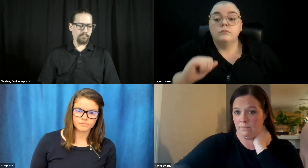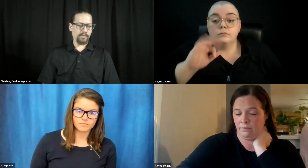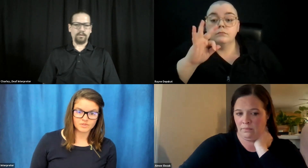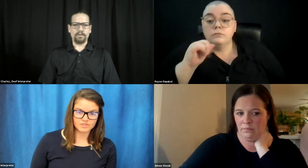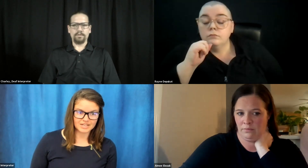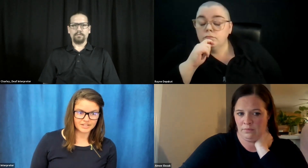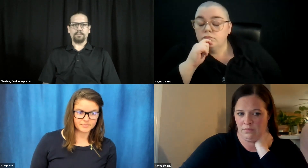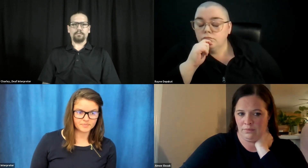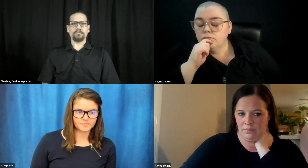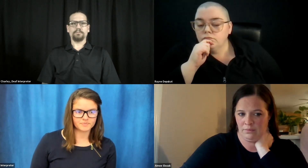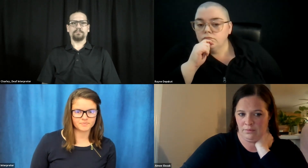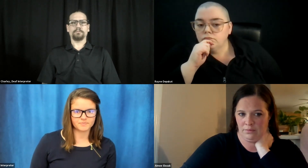Back there.